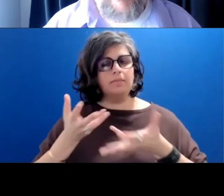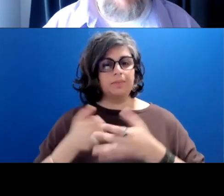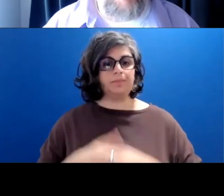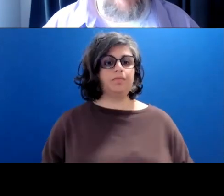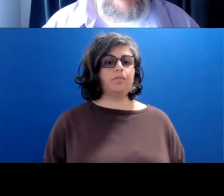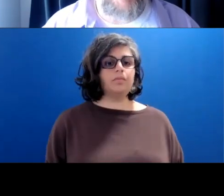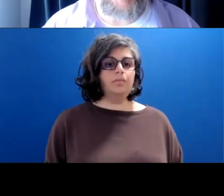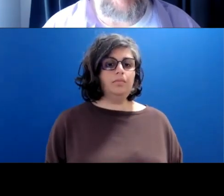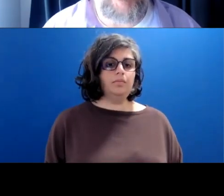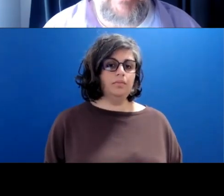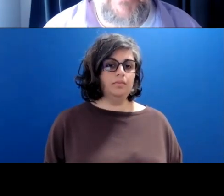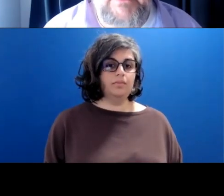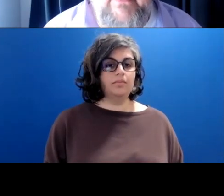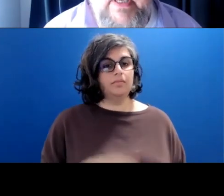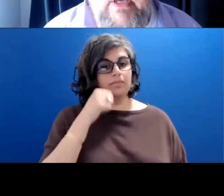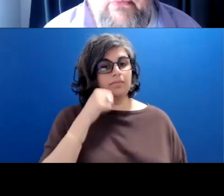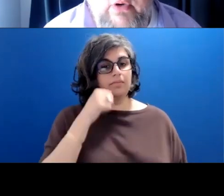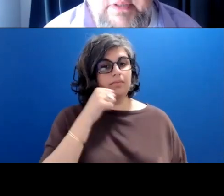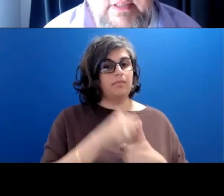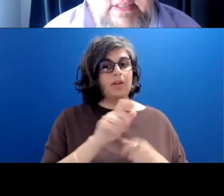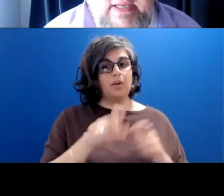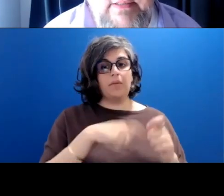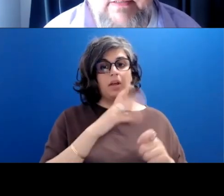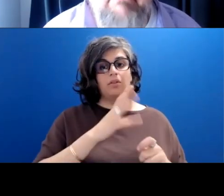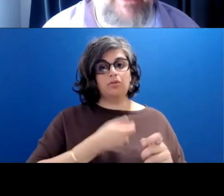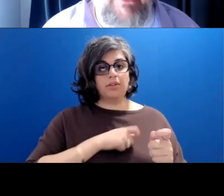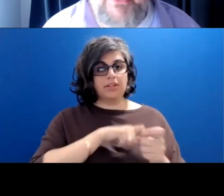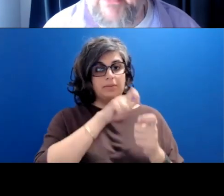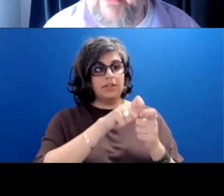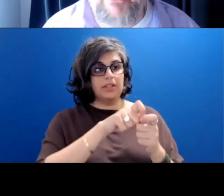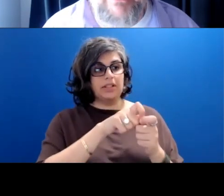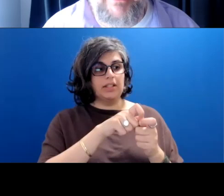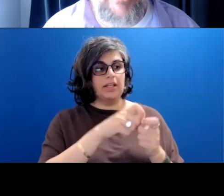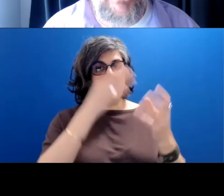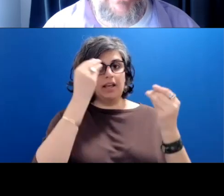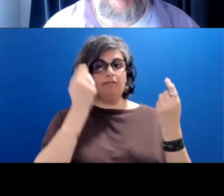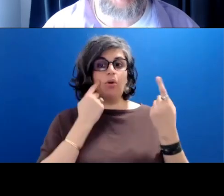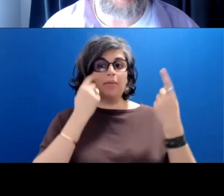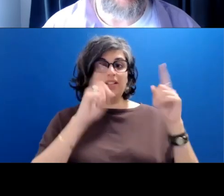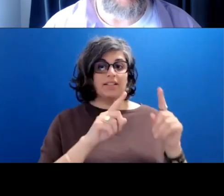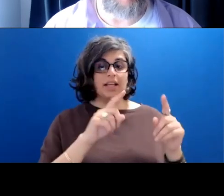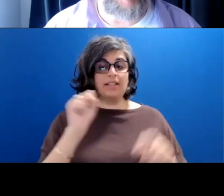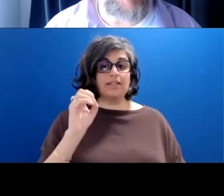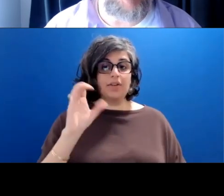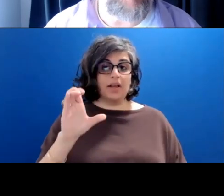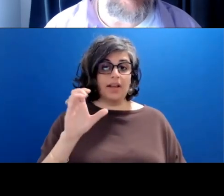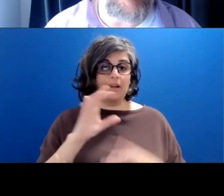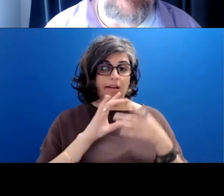A couple of reminders about trans specific informed consent, standards of care related issues that might be important